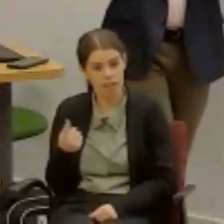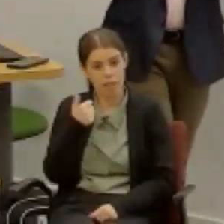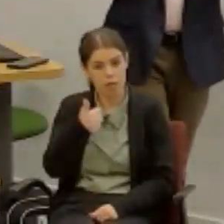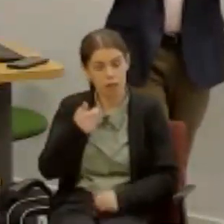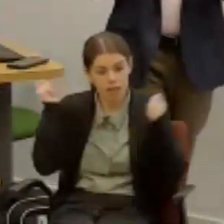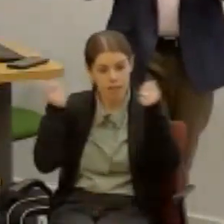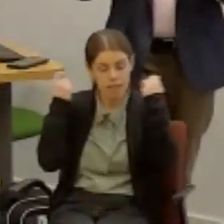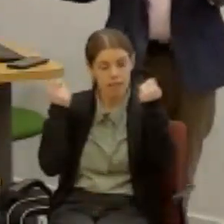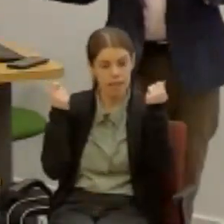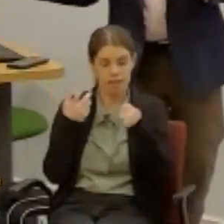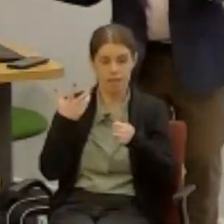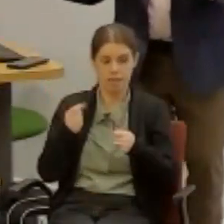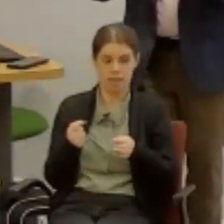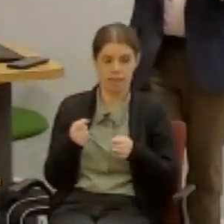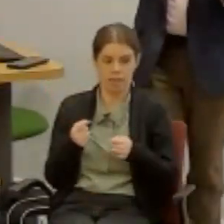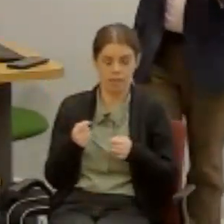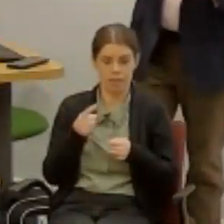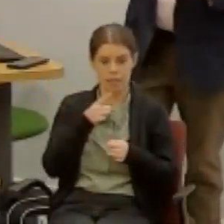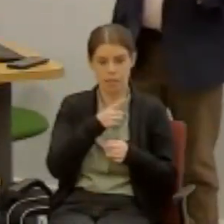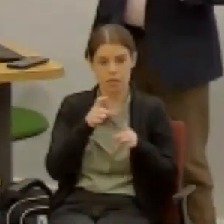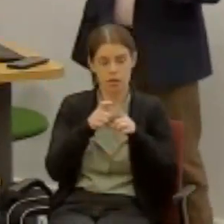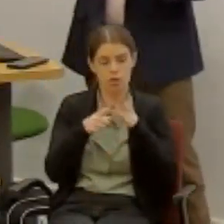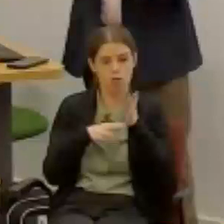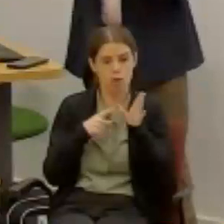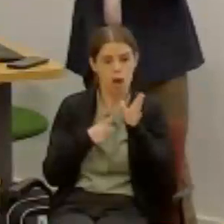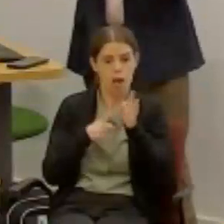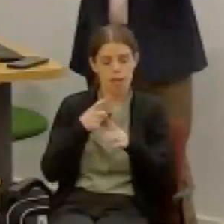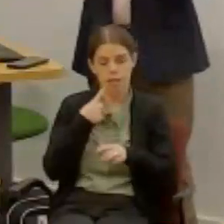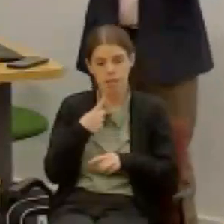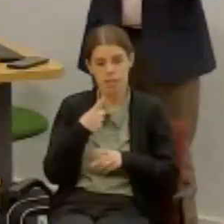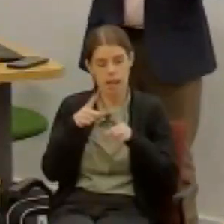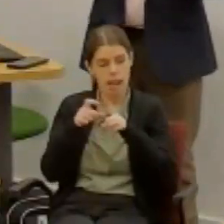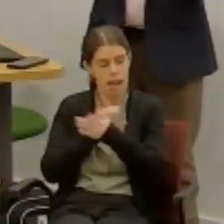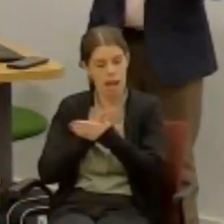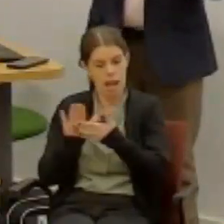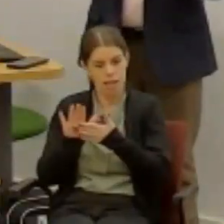Donald said, an idea in Edinburgh, then pinch it for Glasgow.